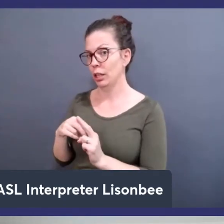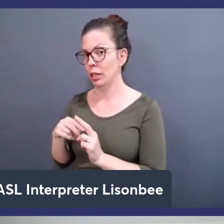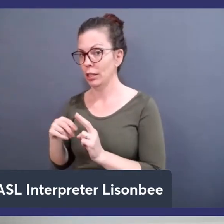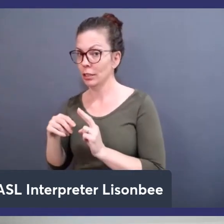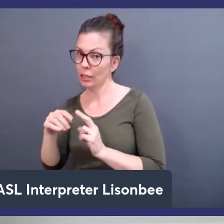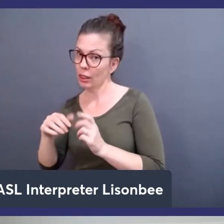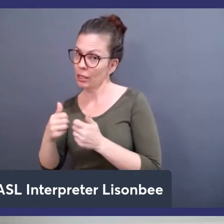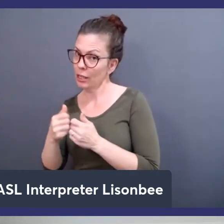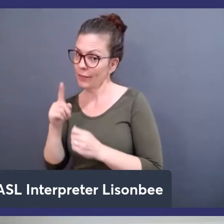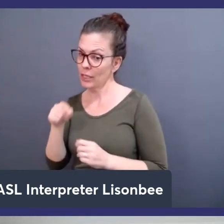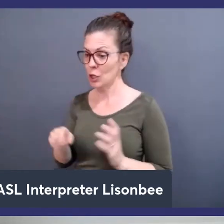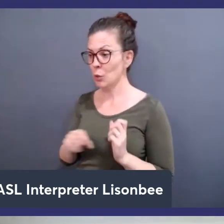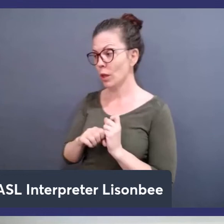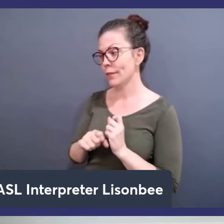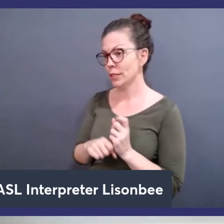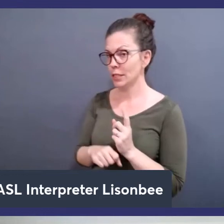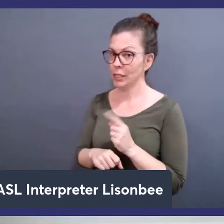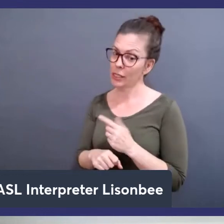I mean, I'm just saying, you know.